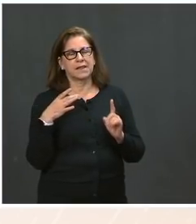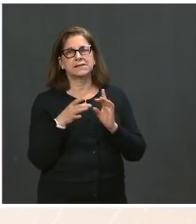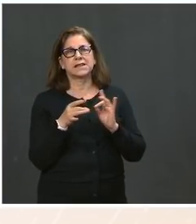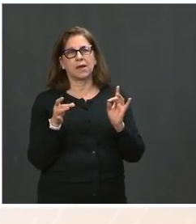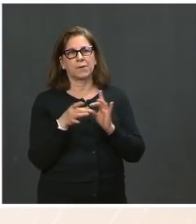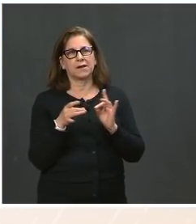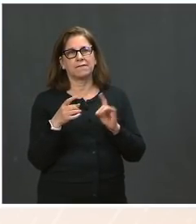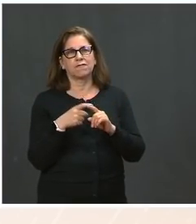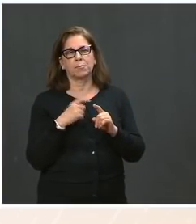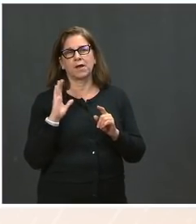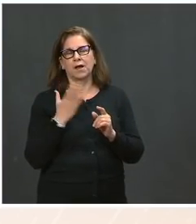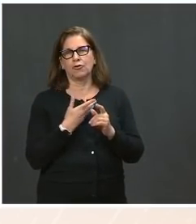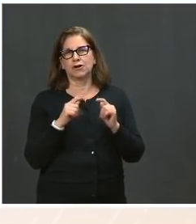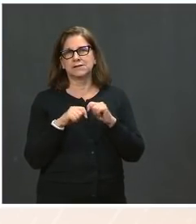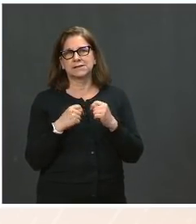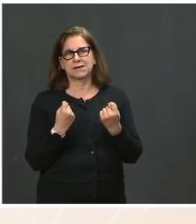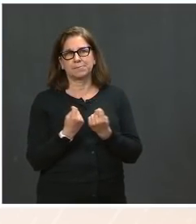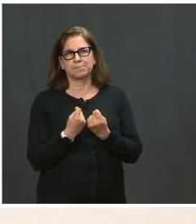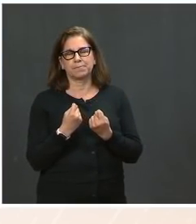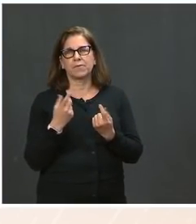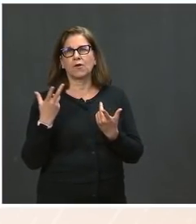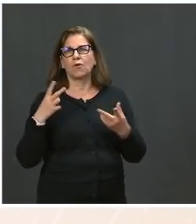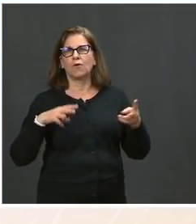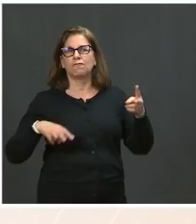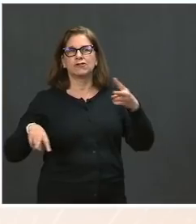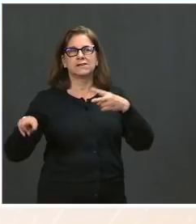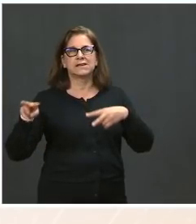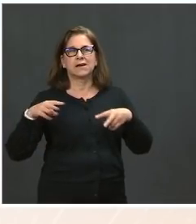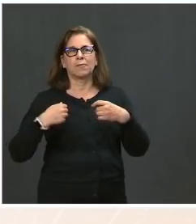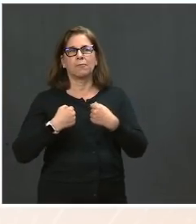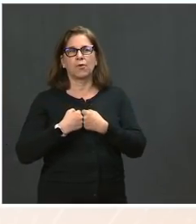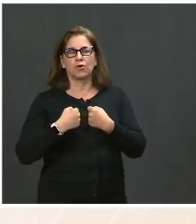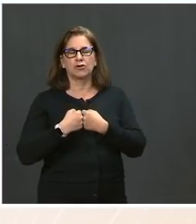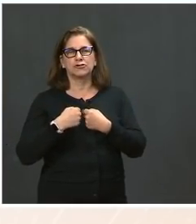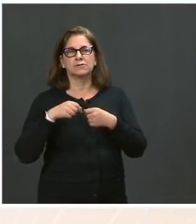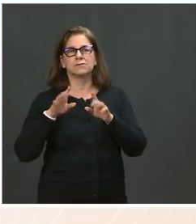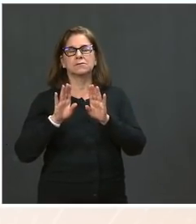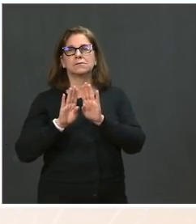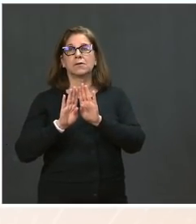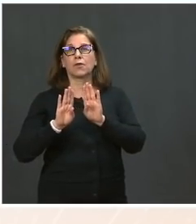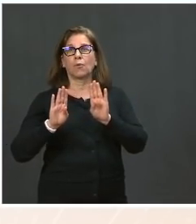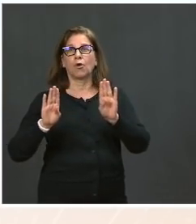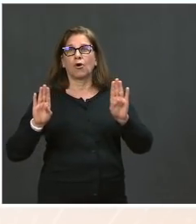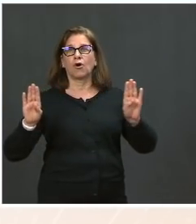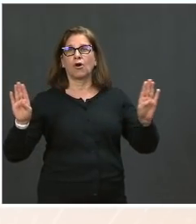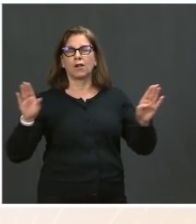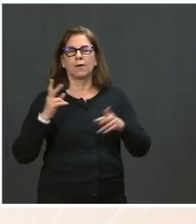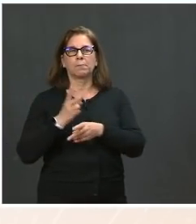that is overseeing the updates and the maintenance. Go ahead, in the back. The Press: Thank you, Jen. Three questions on gun violence.